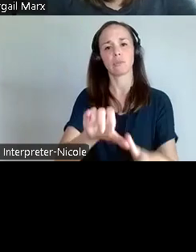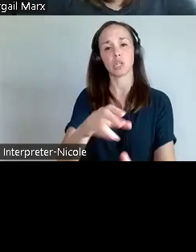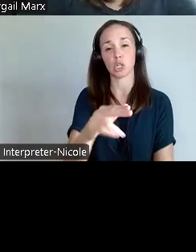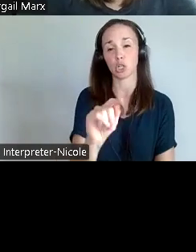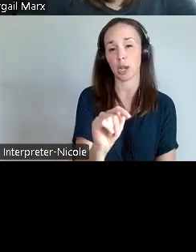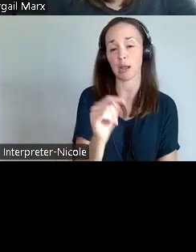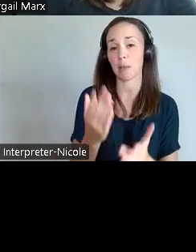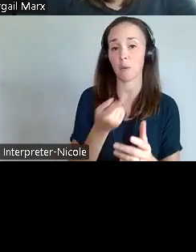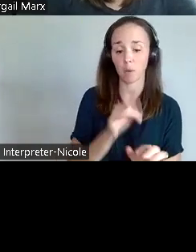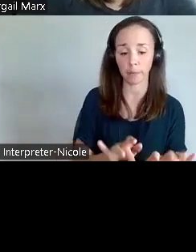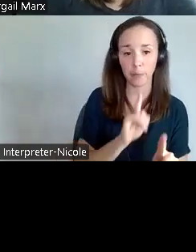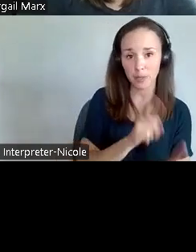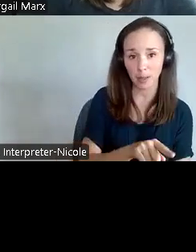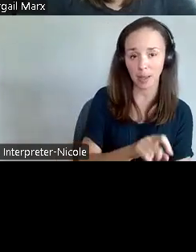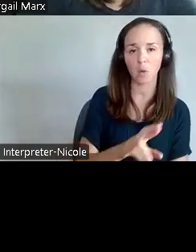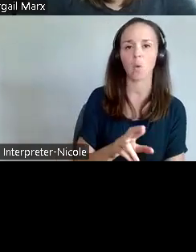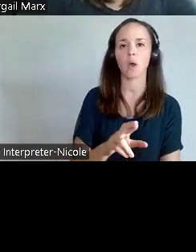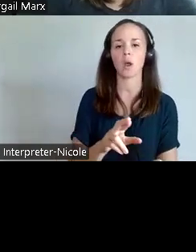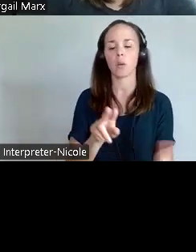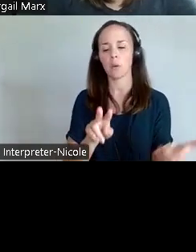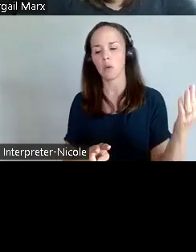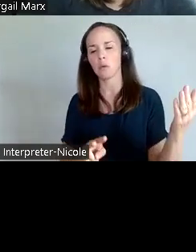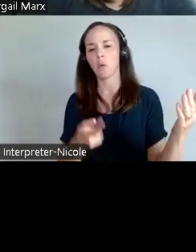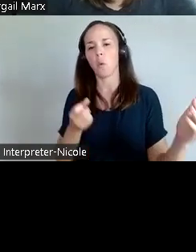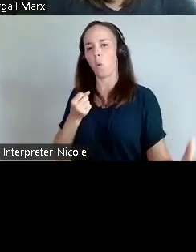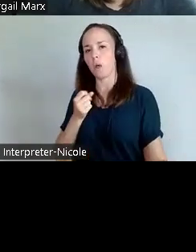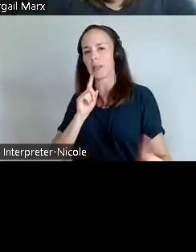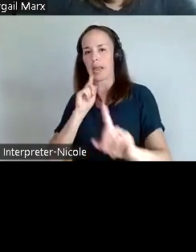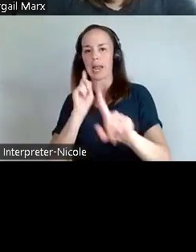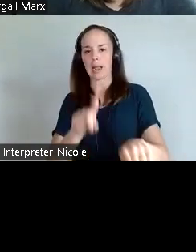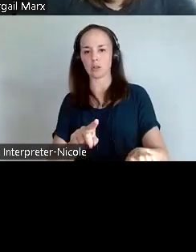Otherwise we might save one or two to answer during that little bit of time